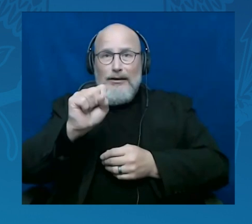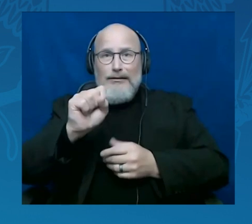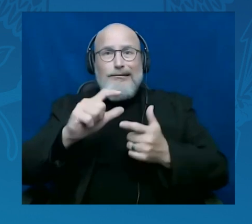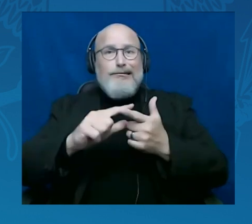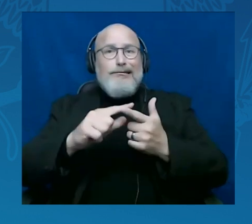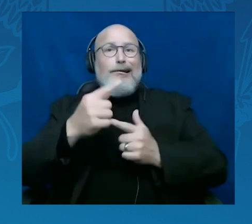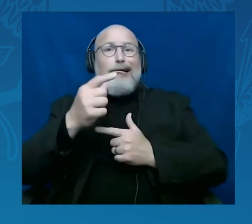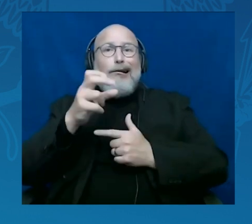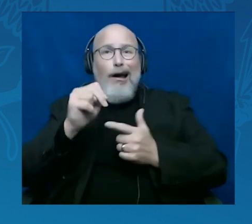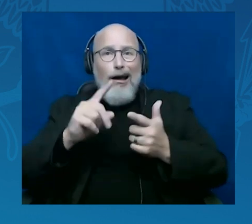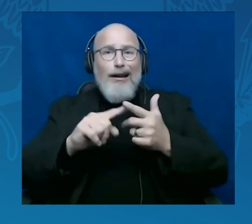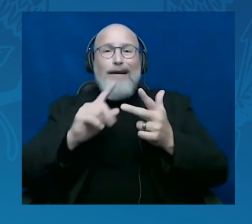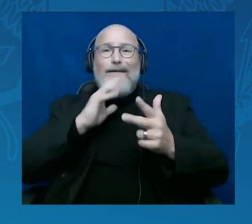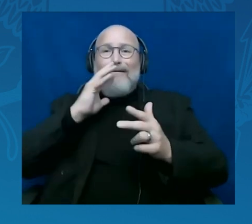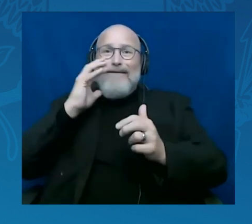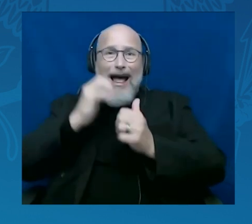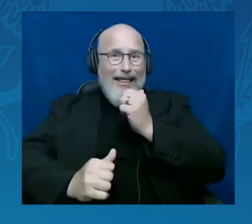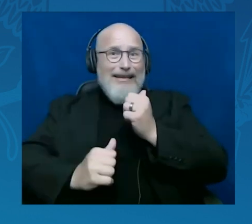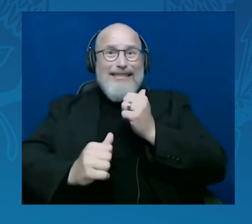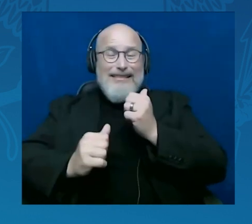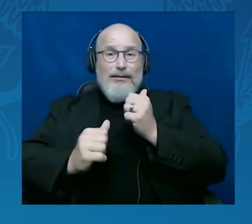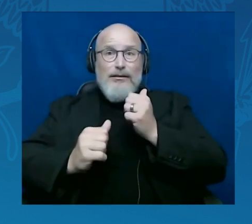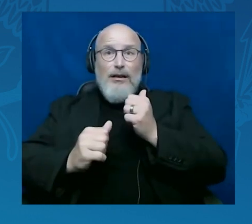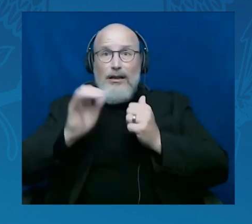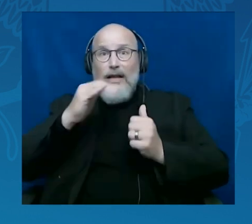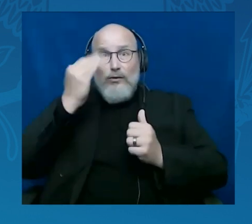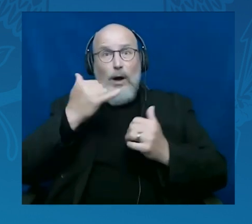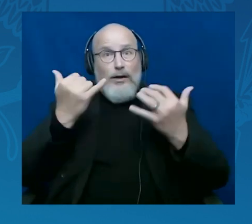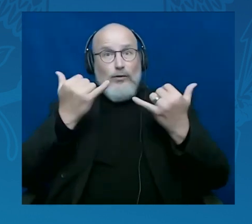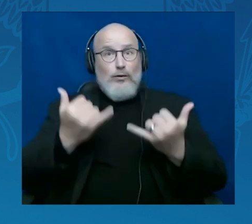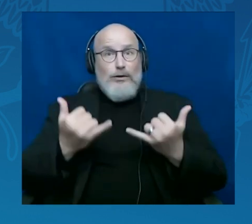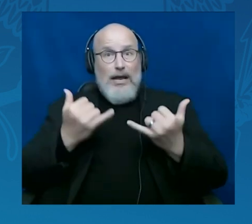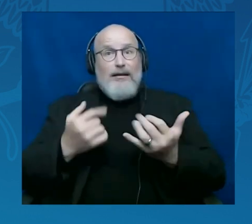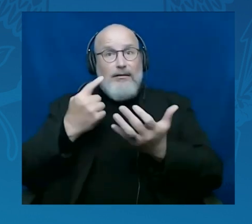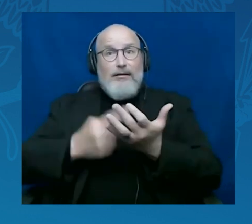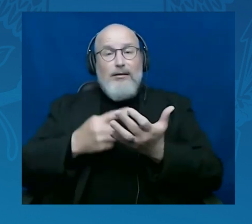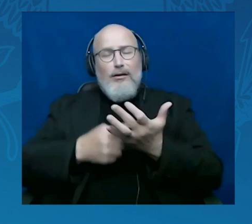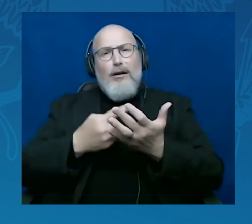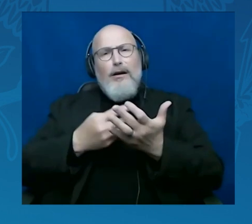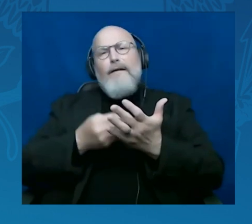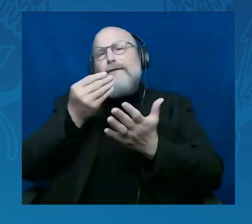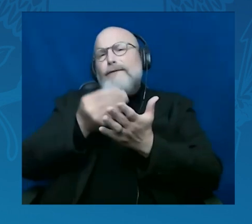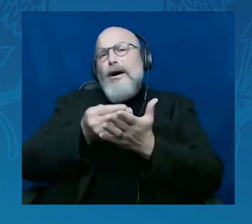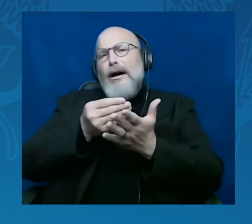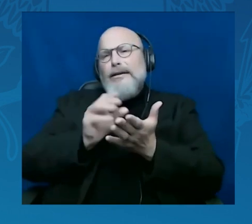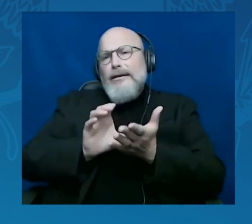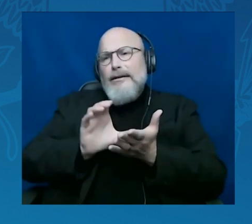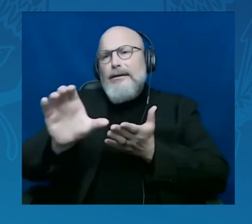includes a discussion of additional funding and other support the United States can offer